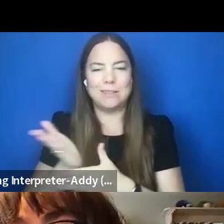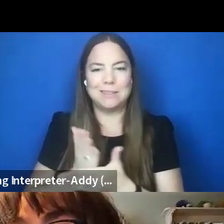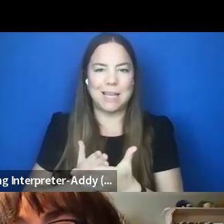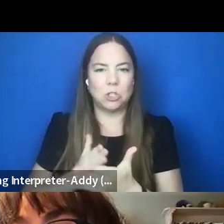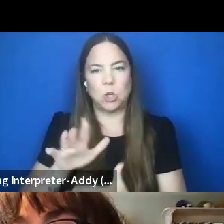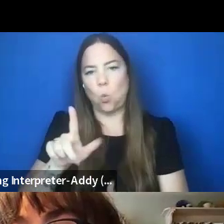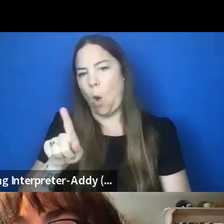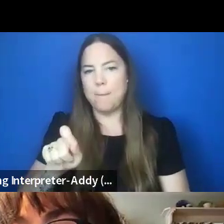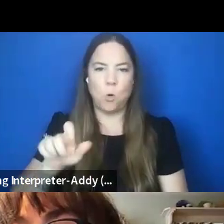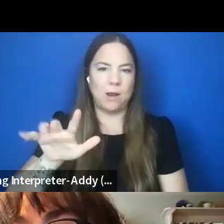Brooke Wilson: Oh, no.